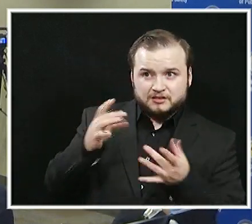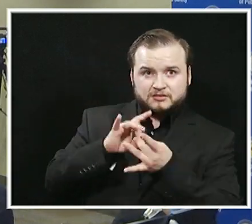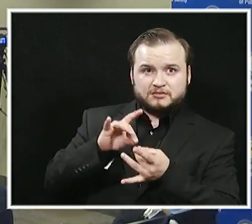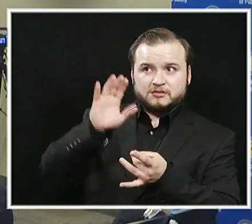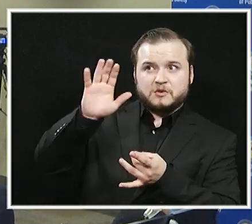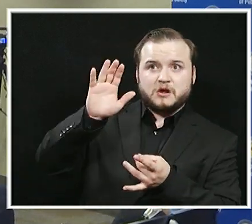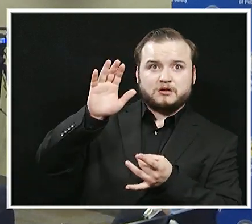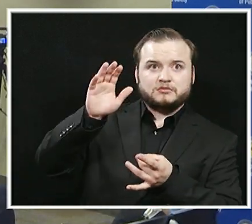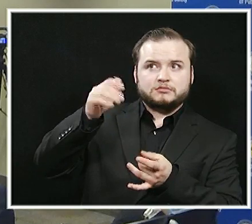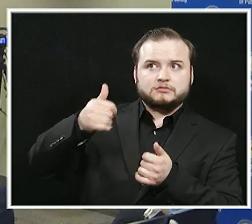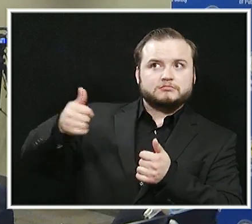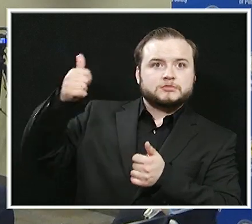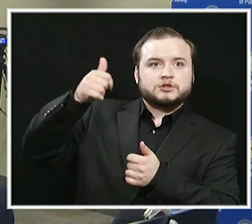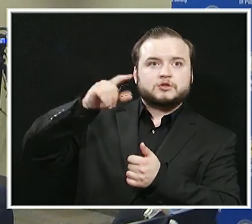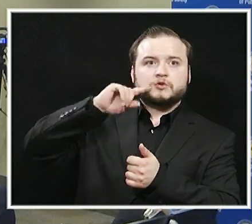≫ Yeah.